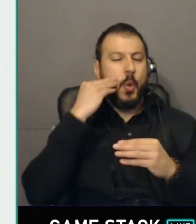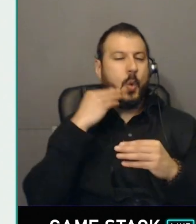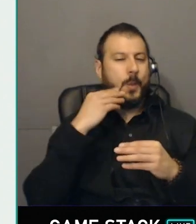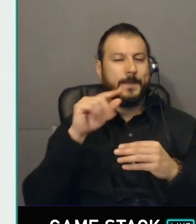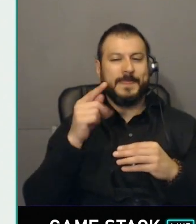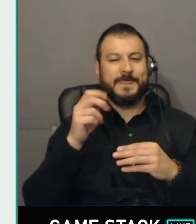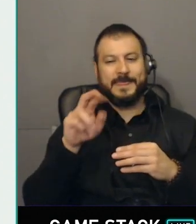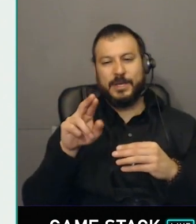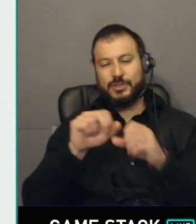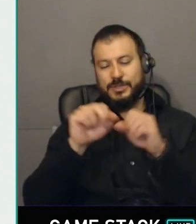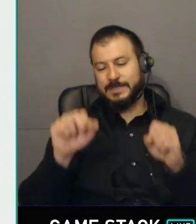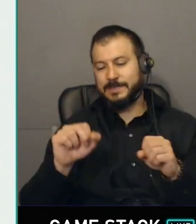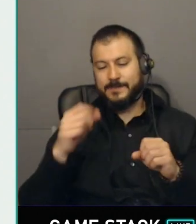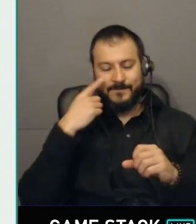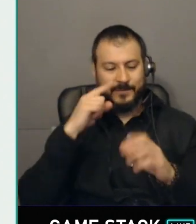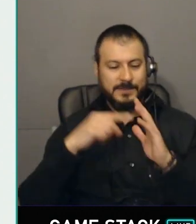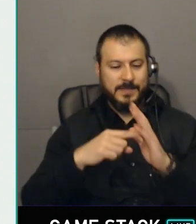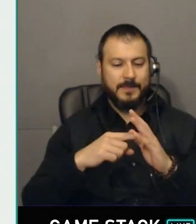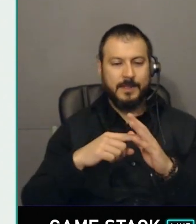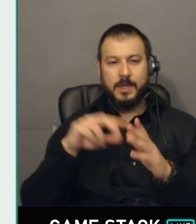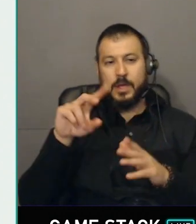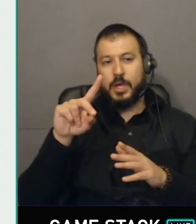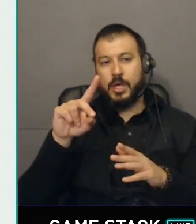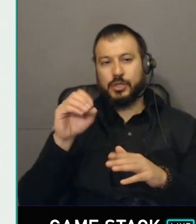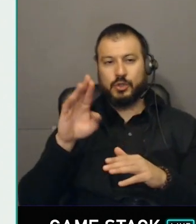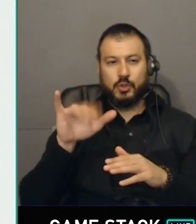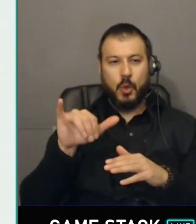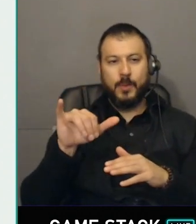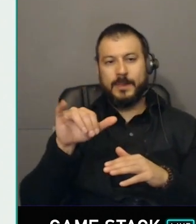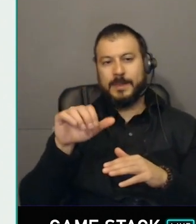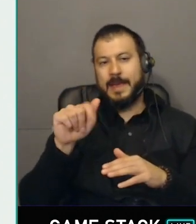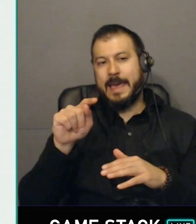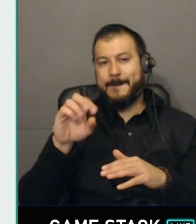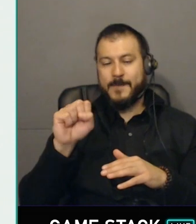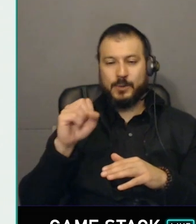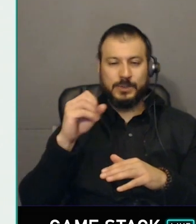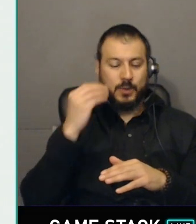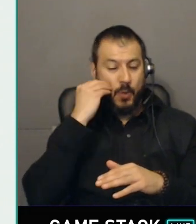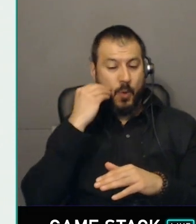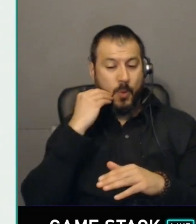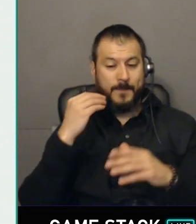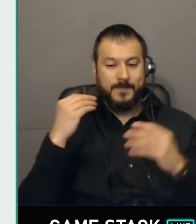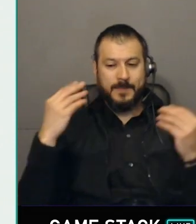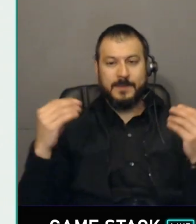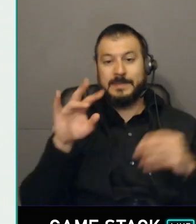For example, a Dolby Atmos home theater setup is seven speakers around you,